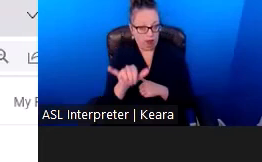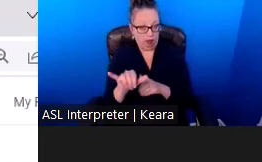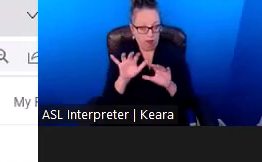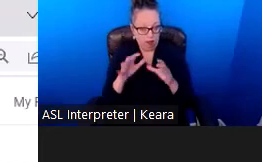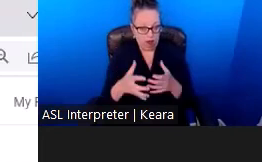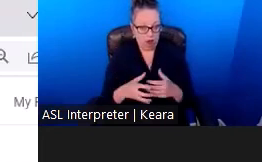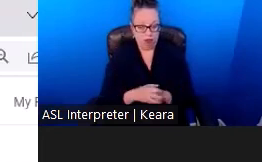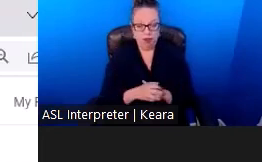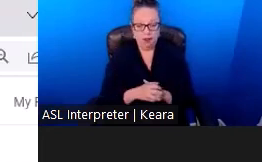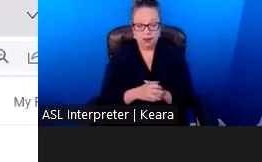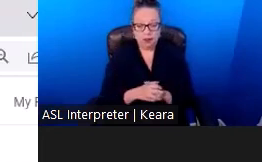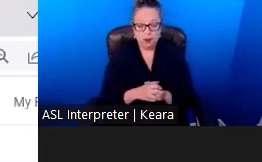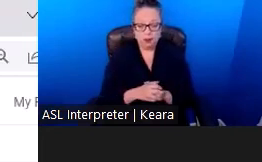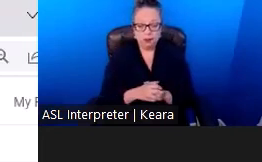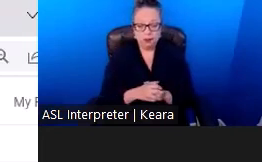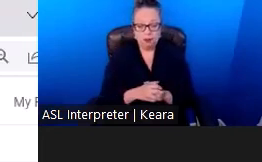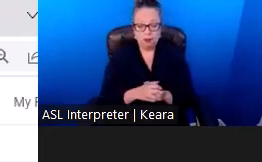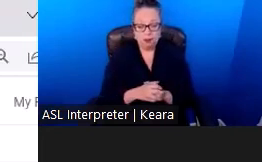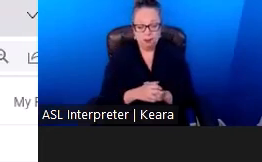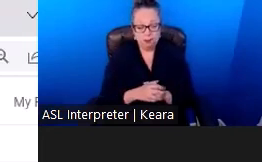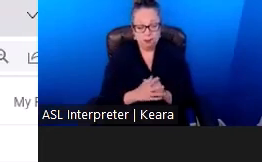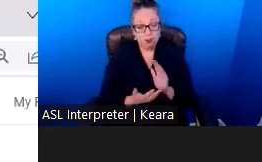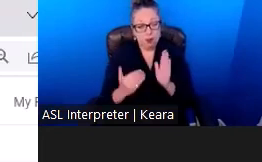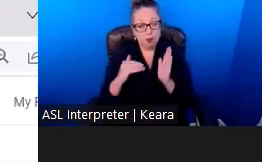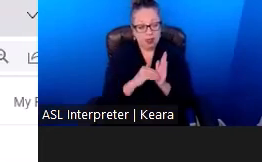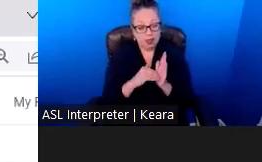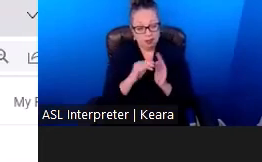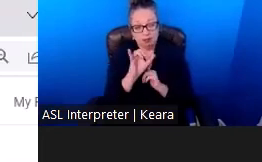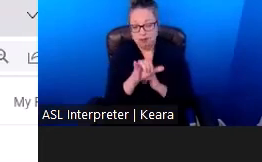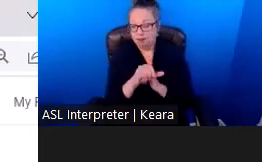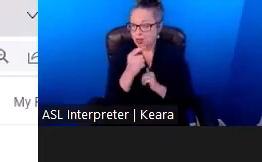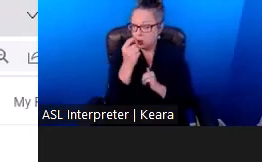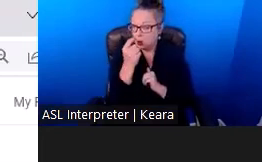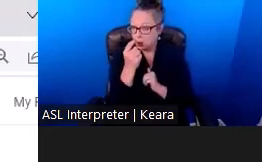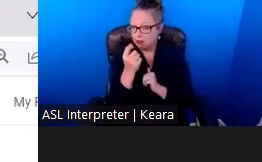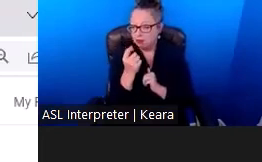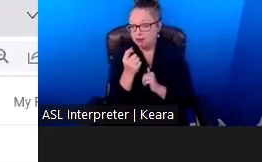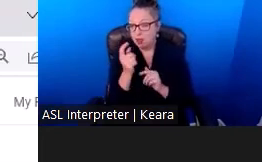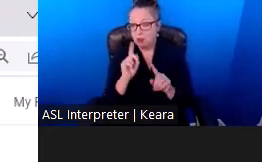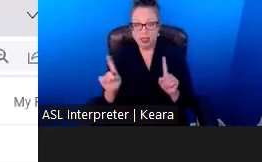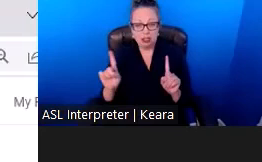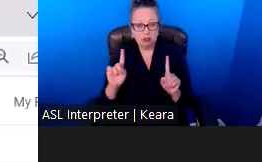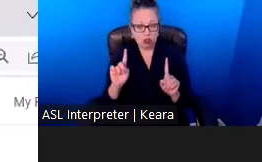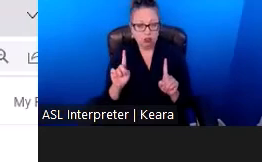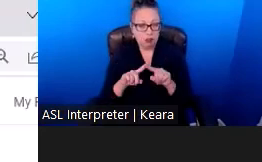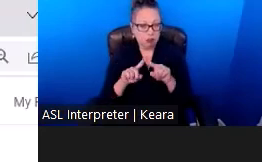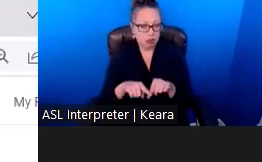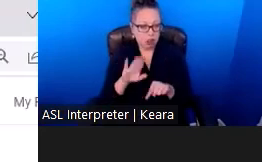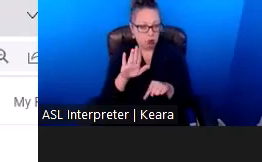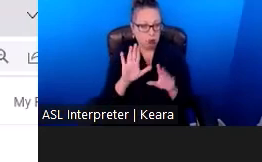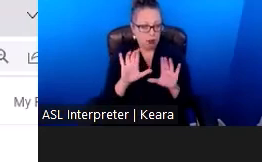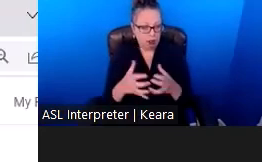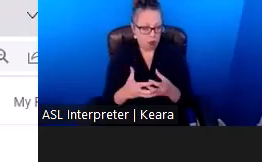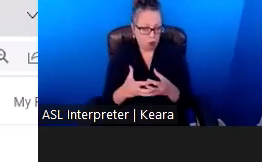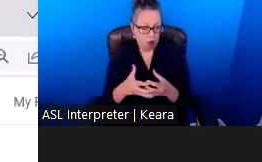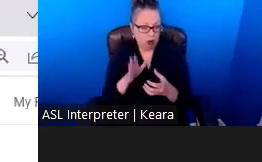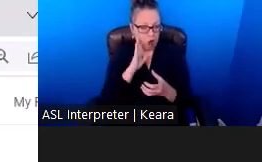again, keep in mind that this will look different if you are applying in a different category.